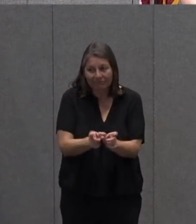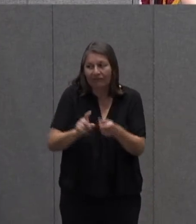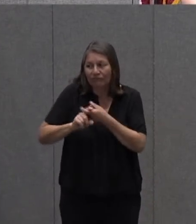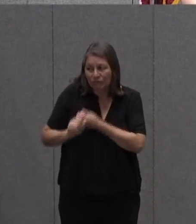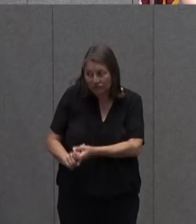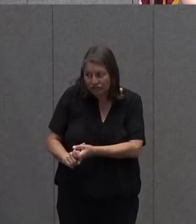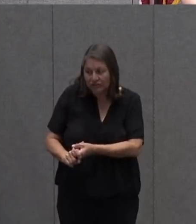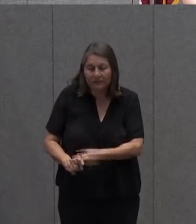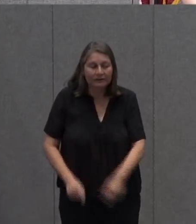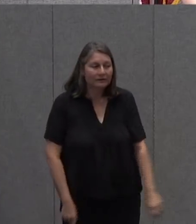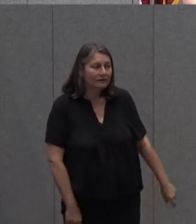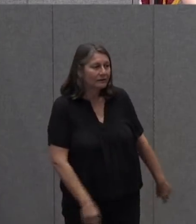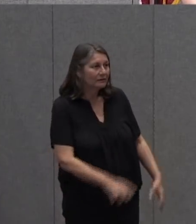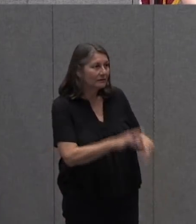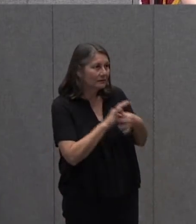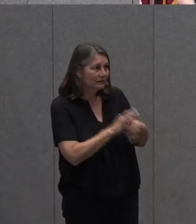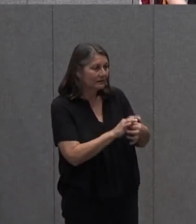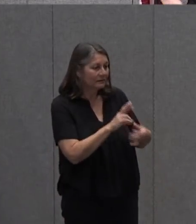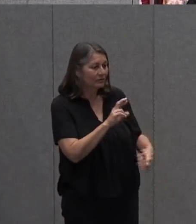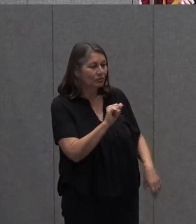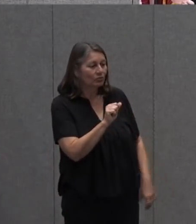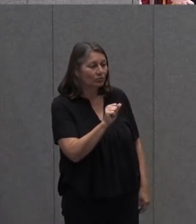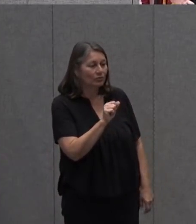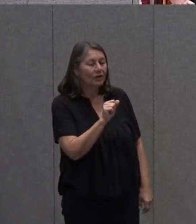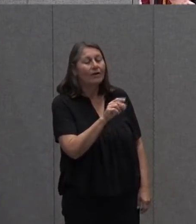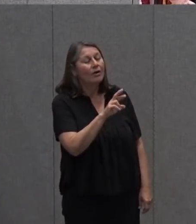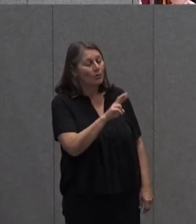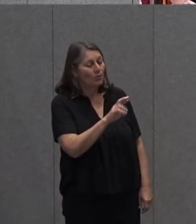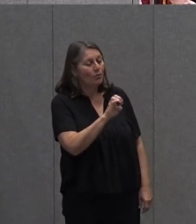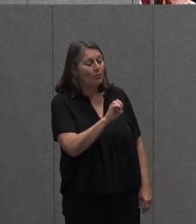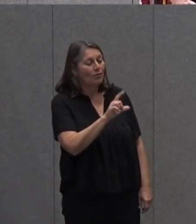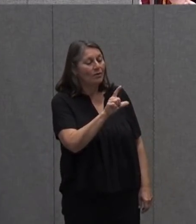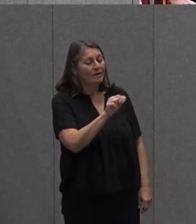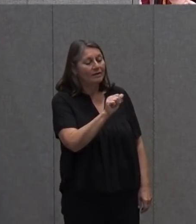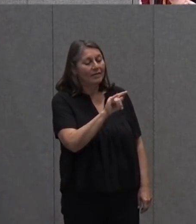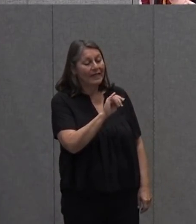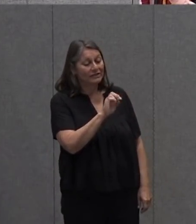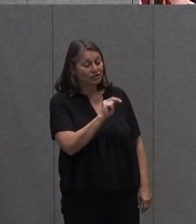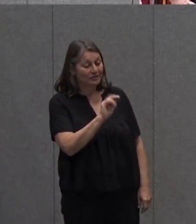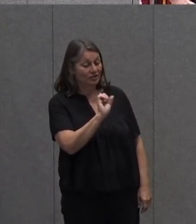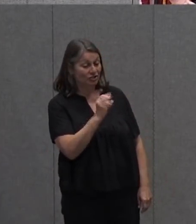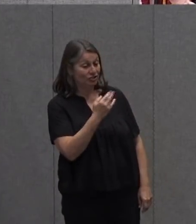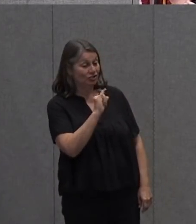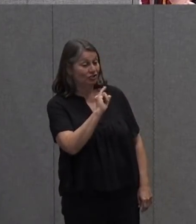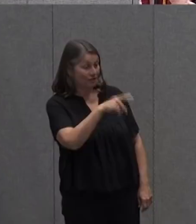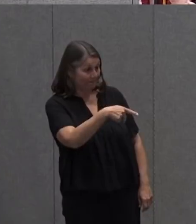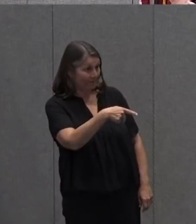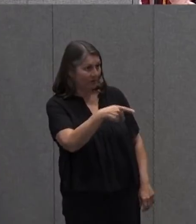Relationship. We can do a lot of ship words, right. Let's keep going.